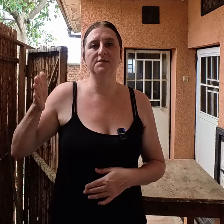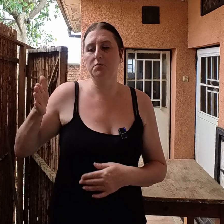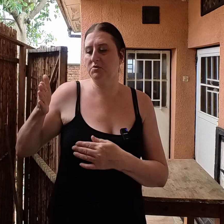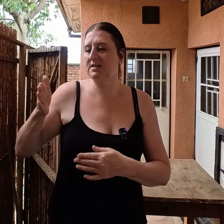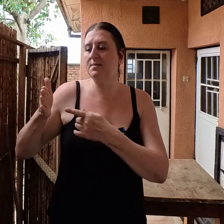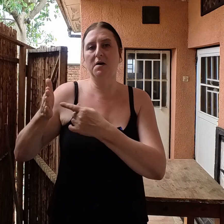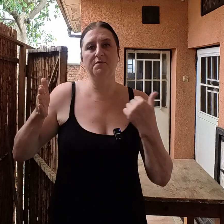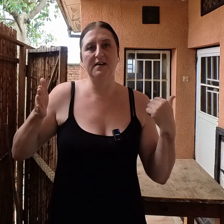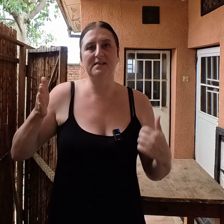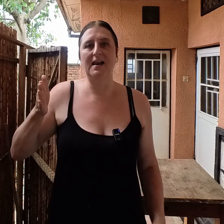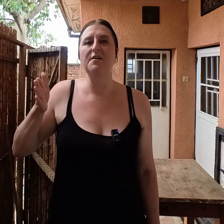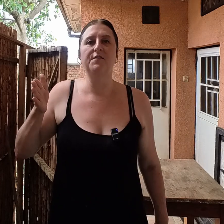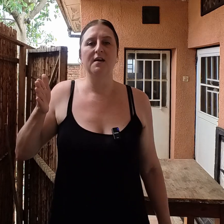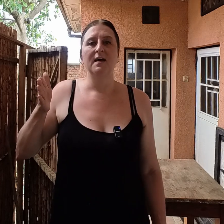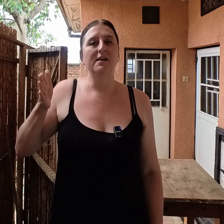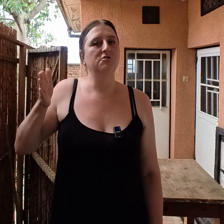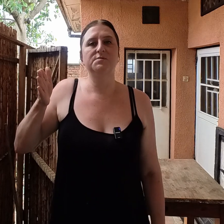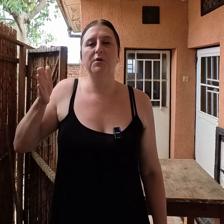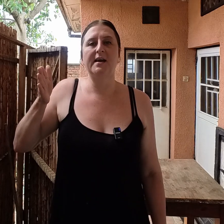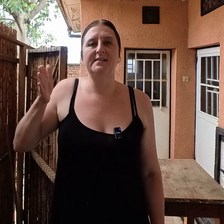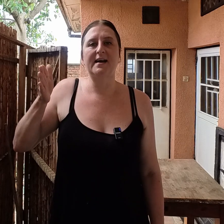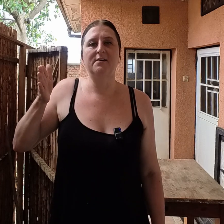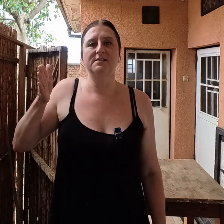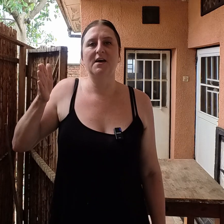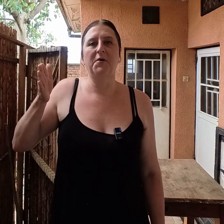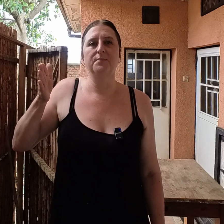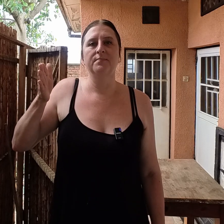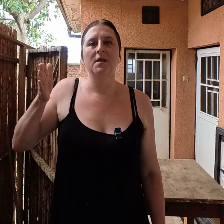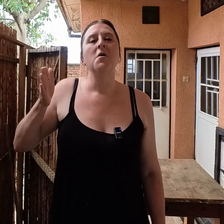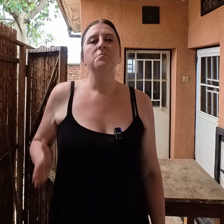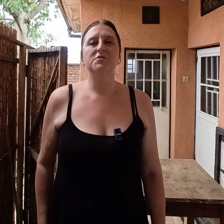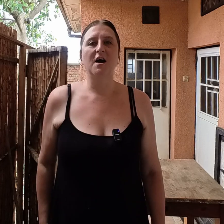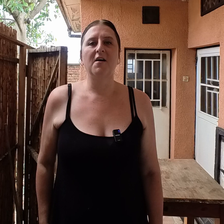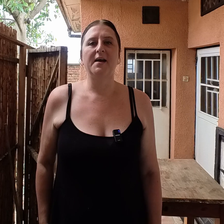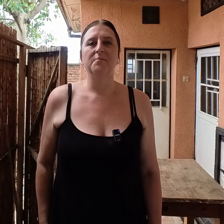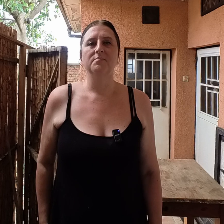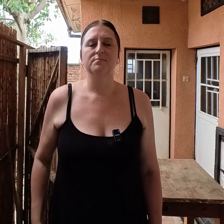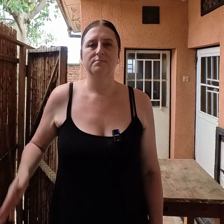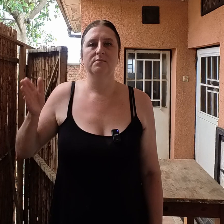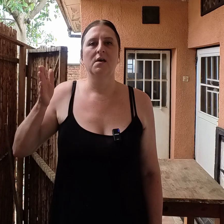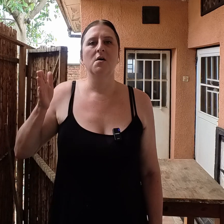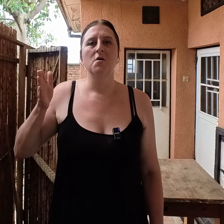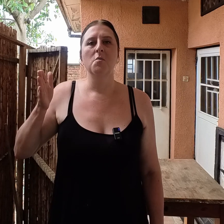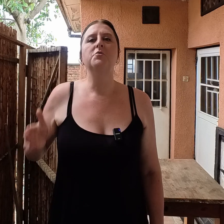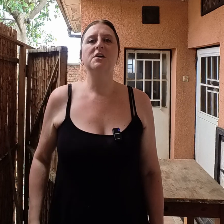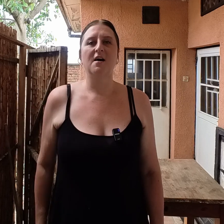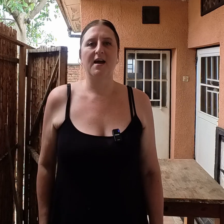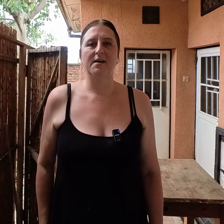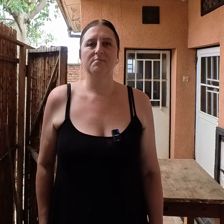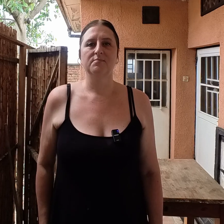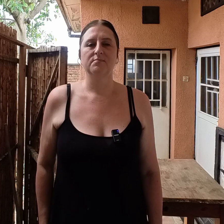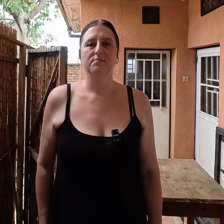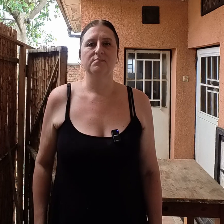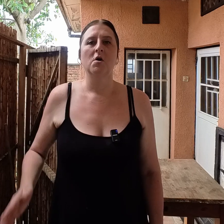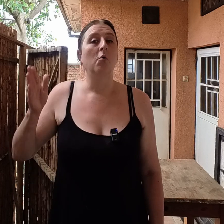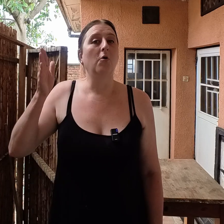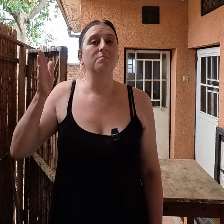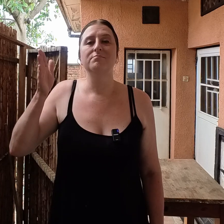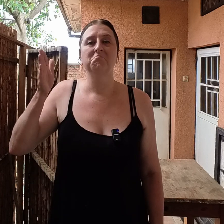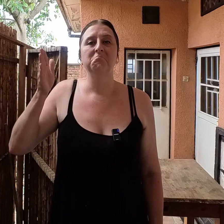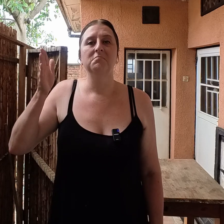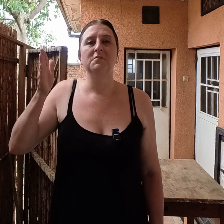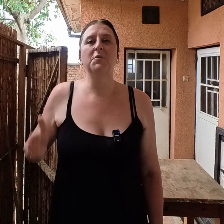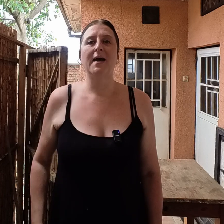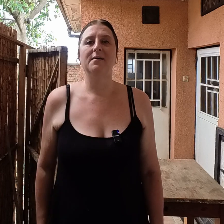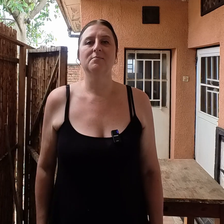of your body, palm facing left, and you're just bringing it down. So, Butare. Butare. Or Huye.